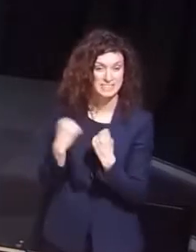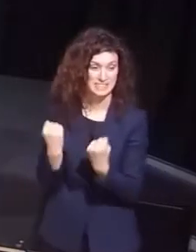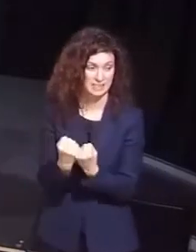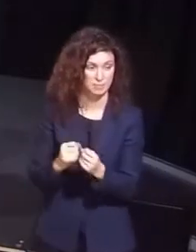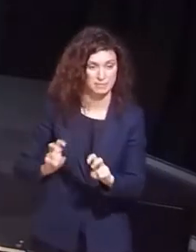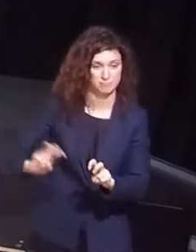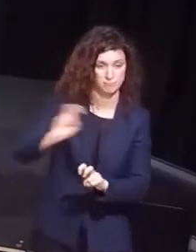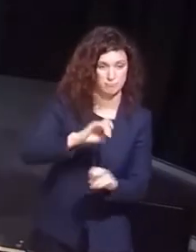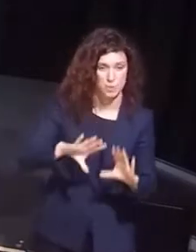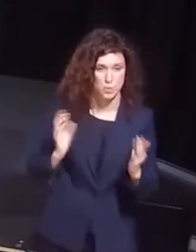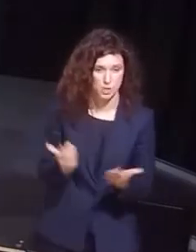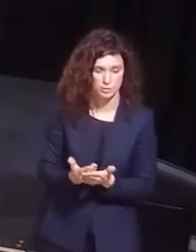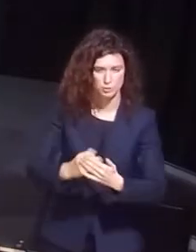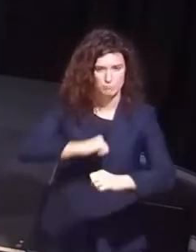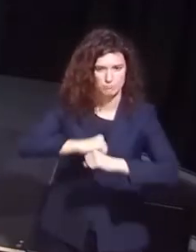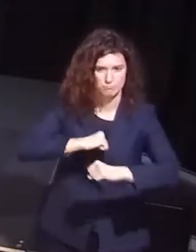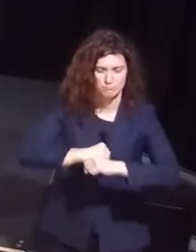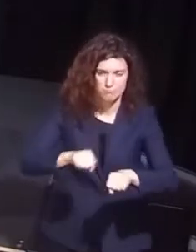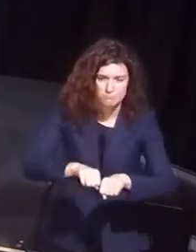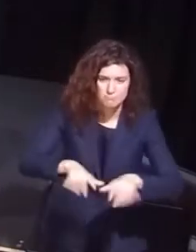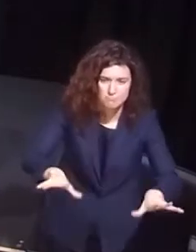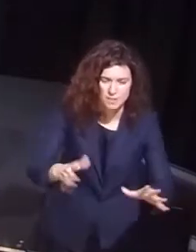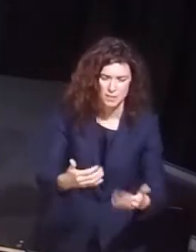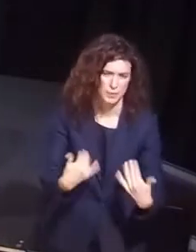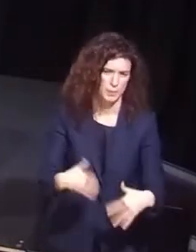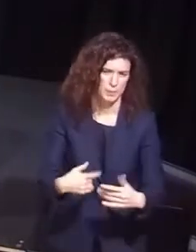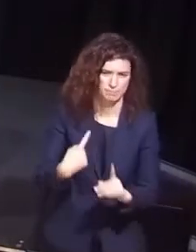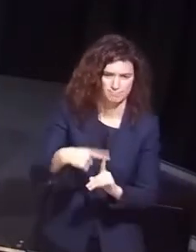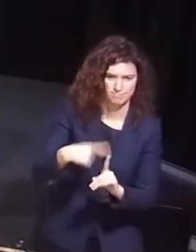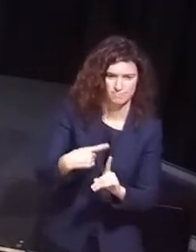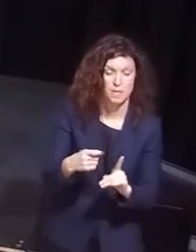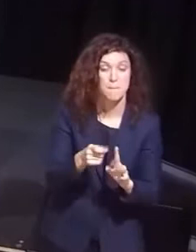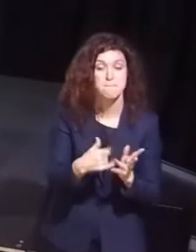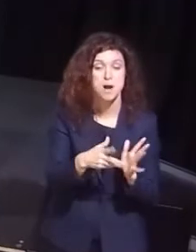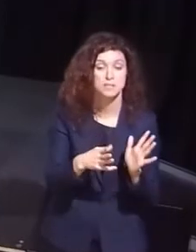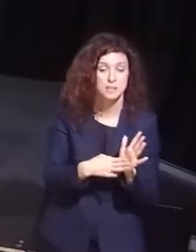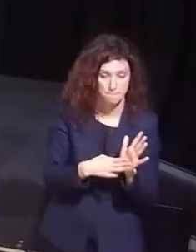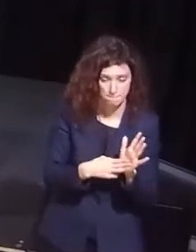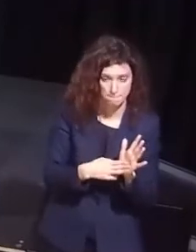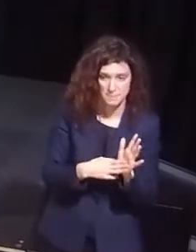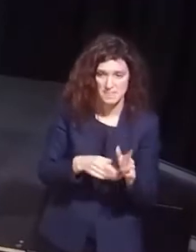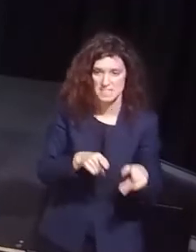to promote the benefits of the Possum systems. Often Reg would fly small borrowed planes